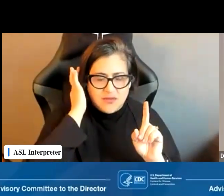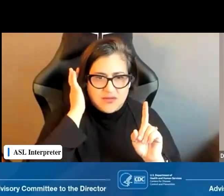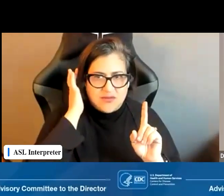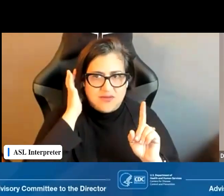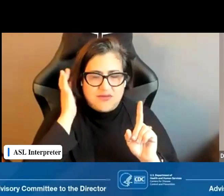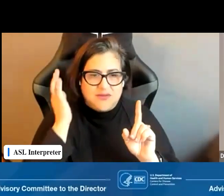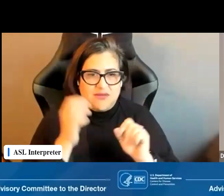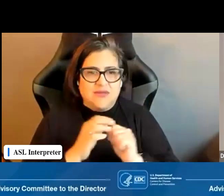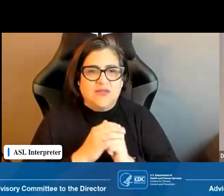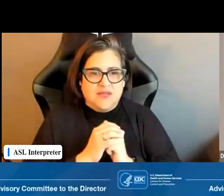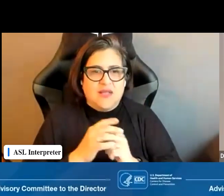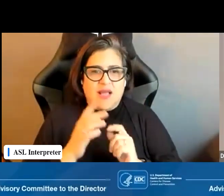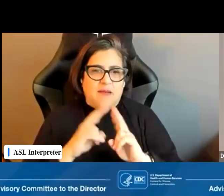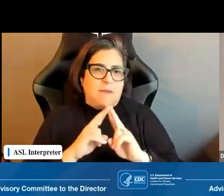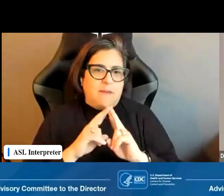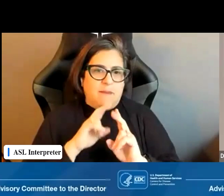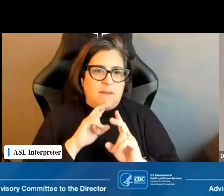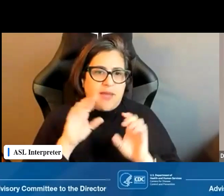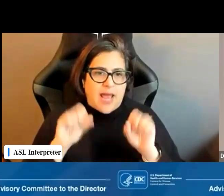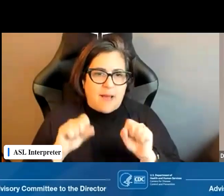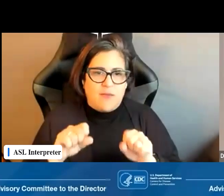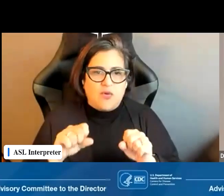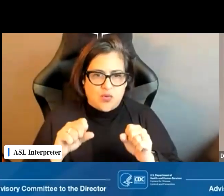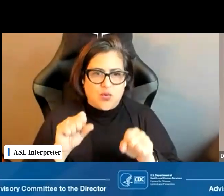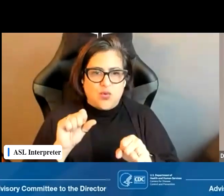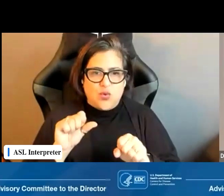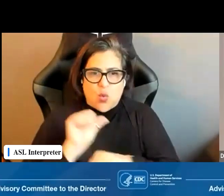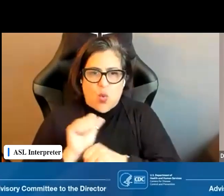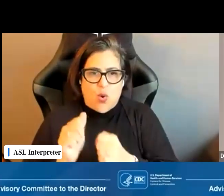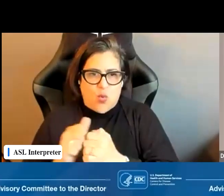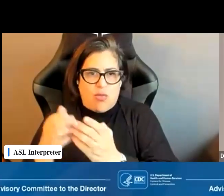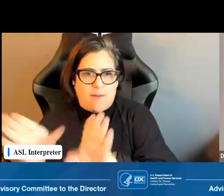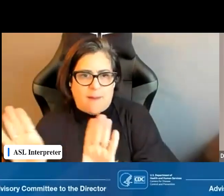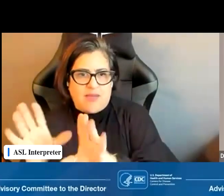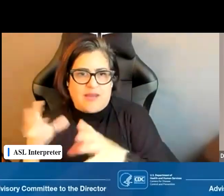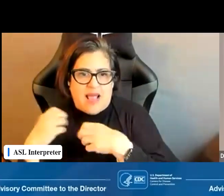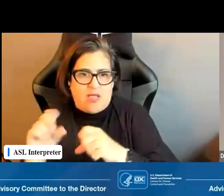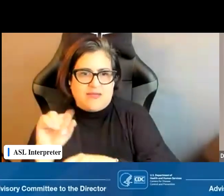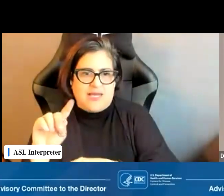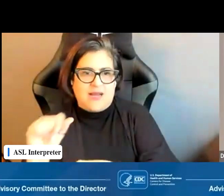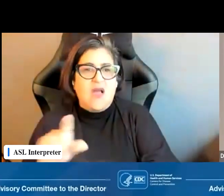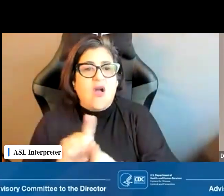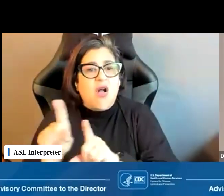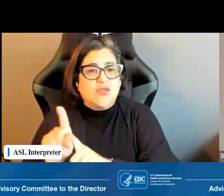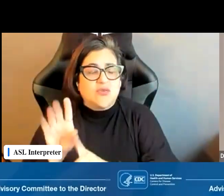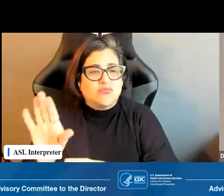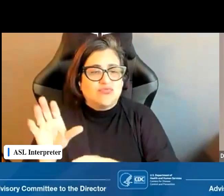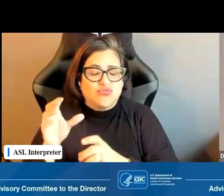and effectively work with them and provide them tools that are successful. Also the Public Health Data Strategy has to succeed for us to succeed.